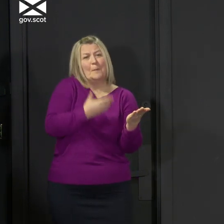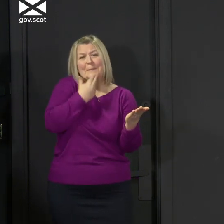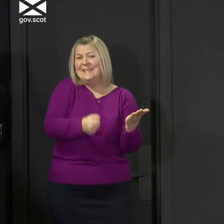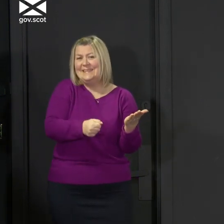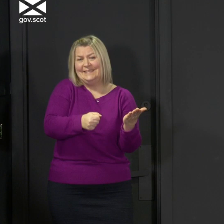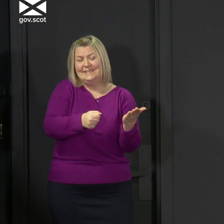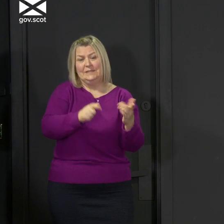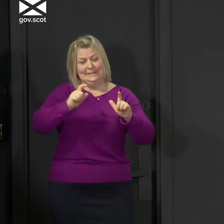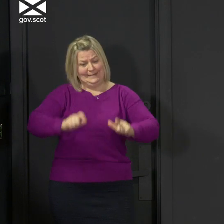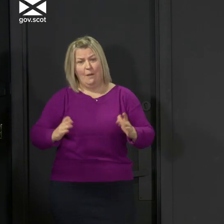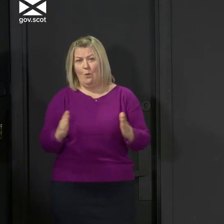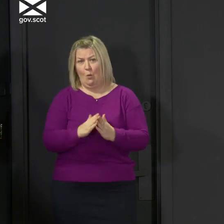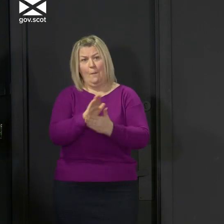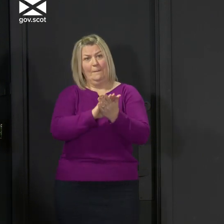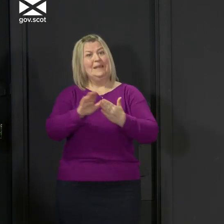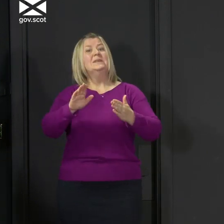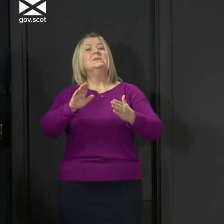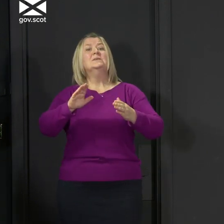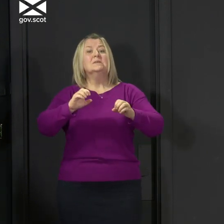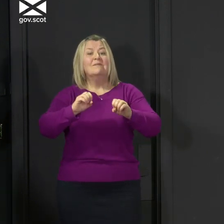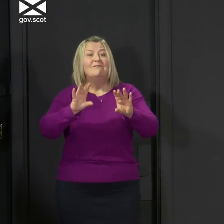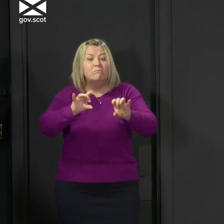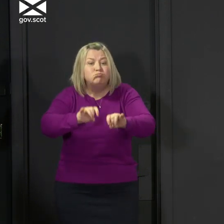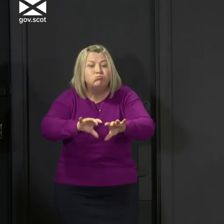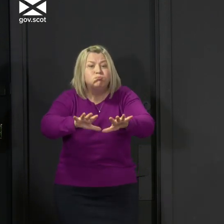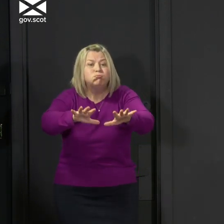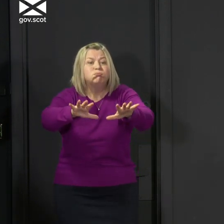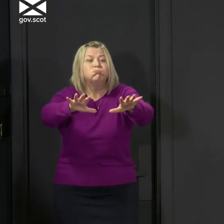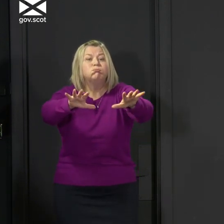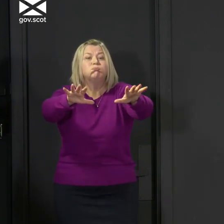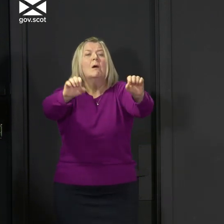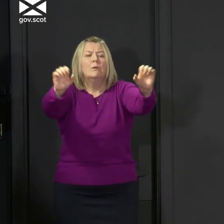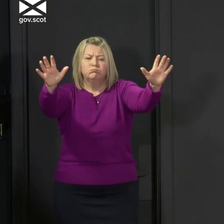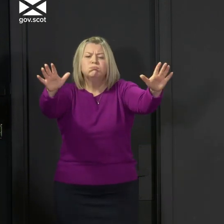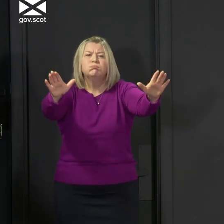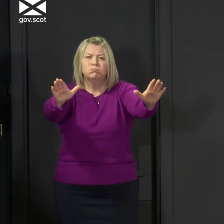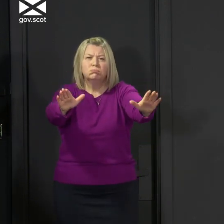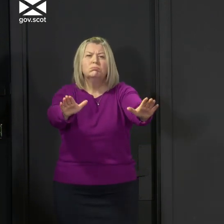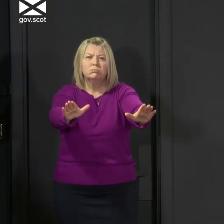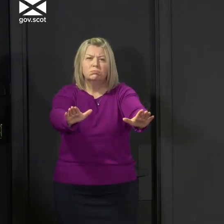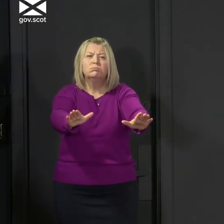in which we slow the spread of the virus, protect the NHS, and save lives.